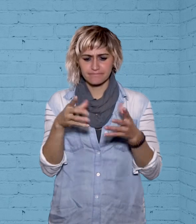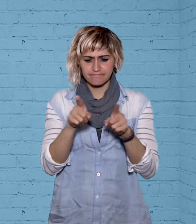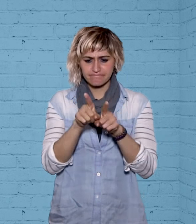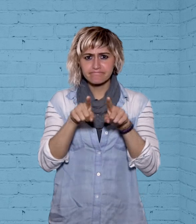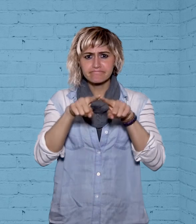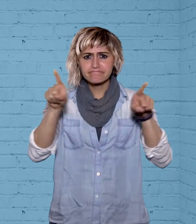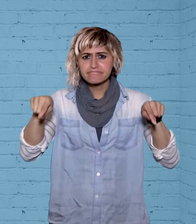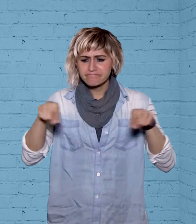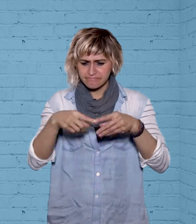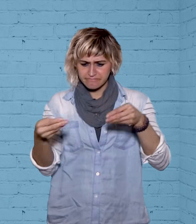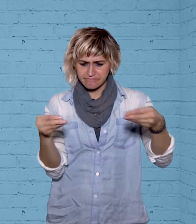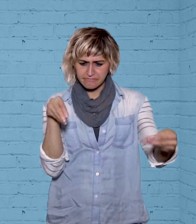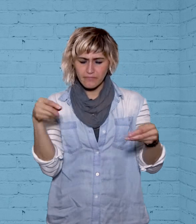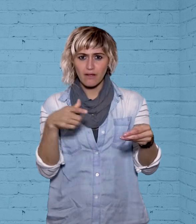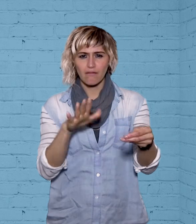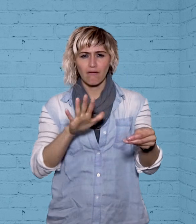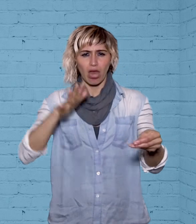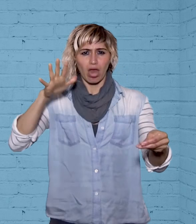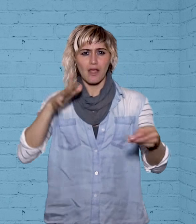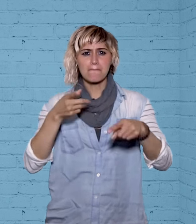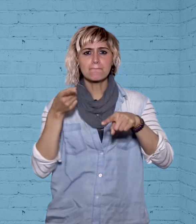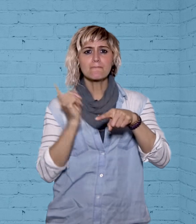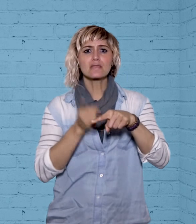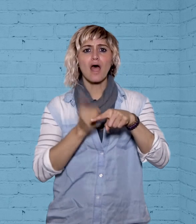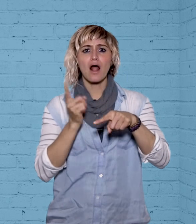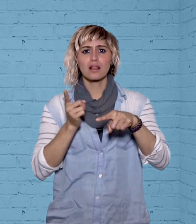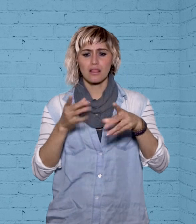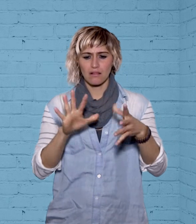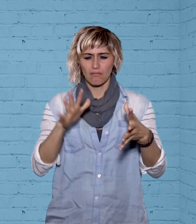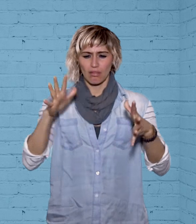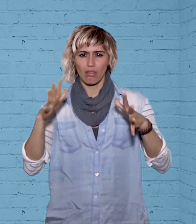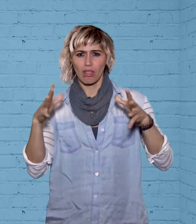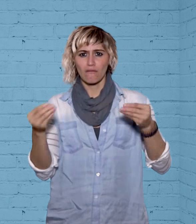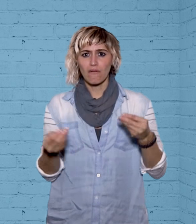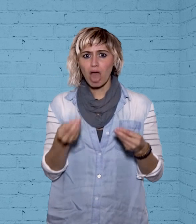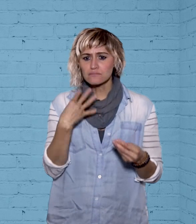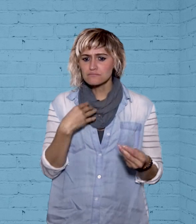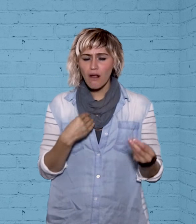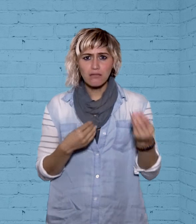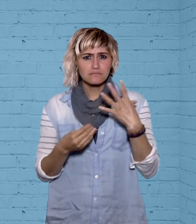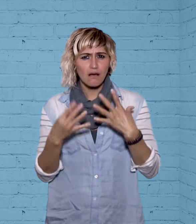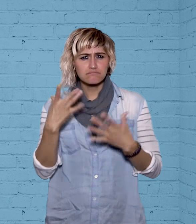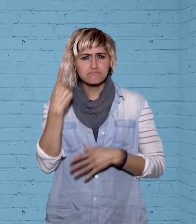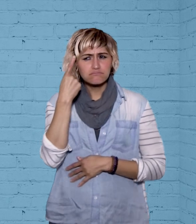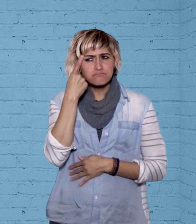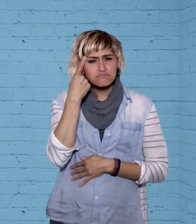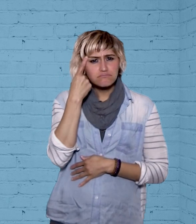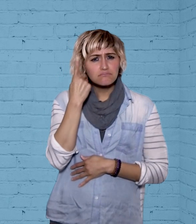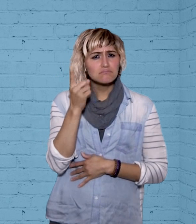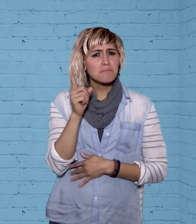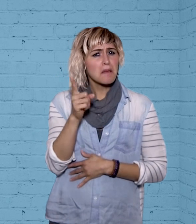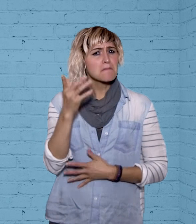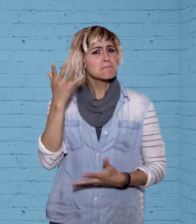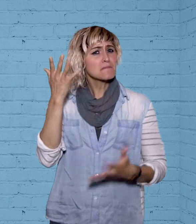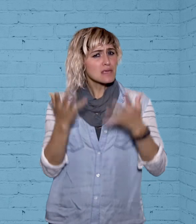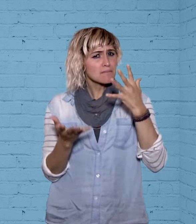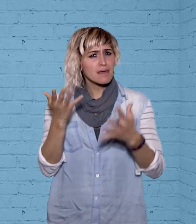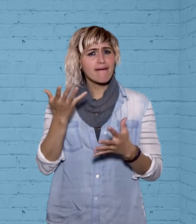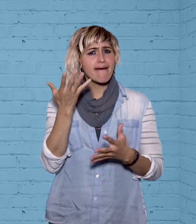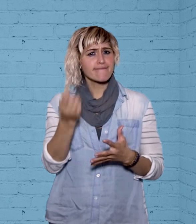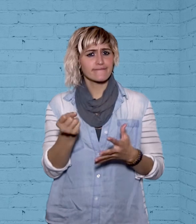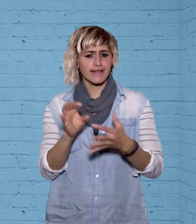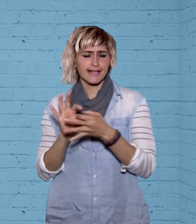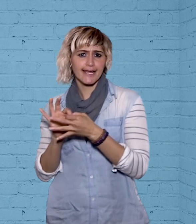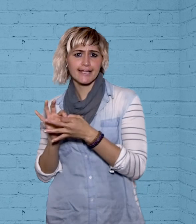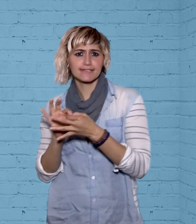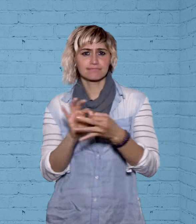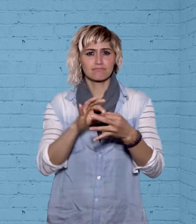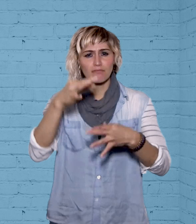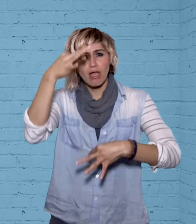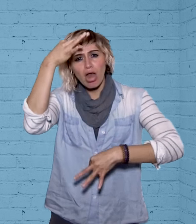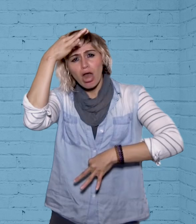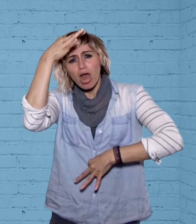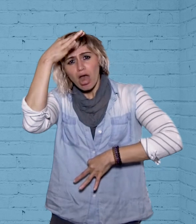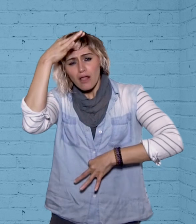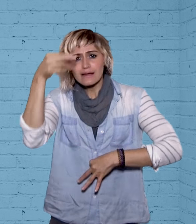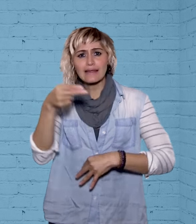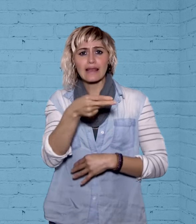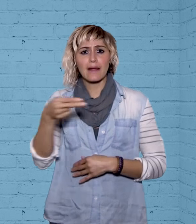taste for metallic objects but it could be